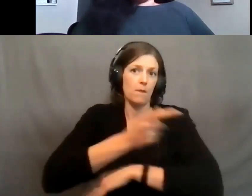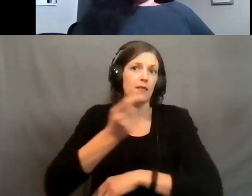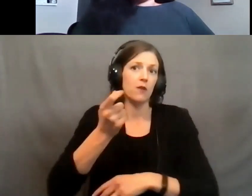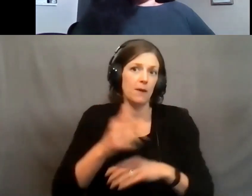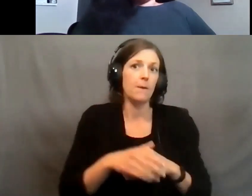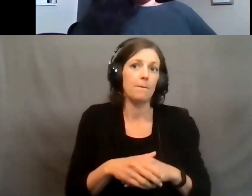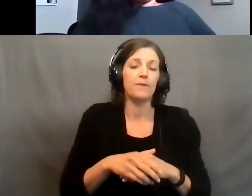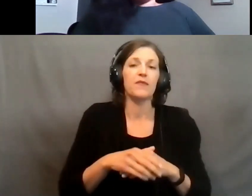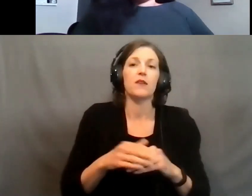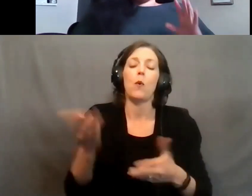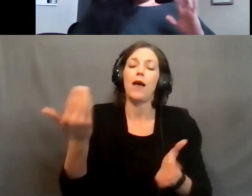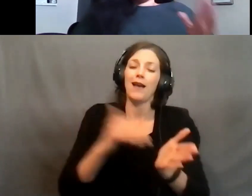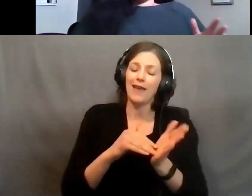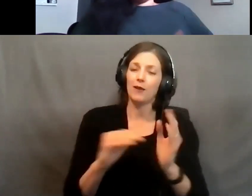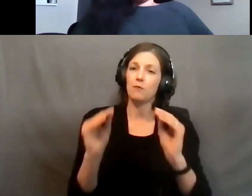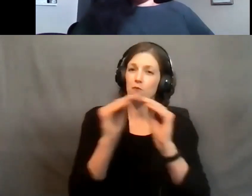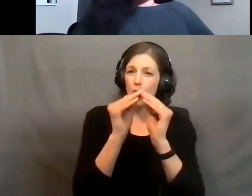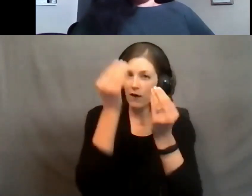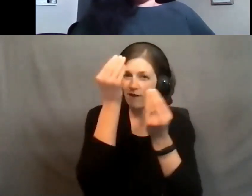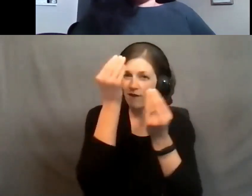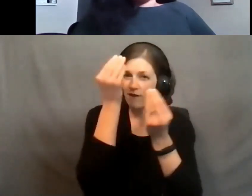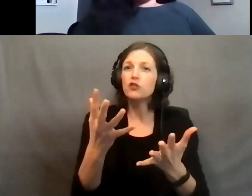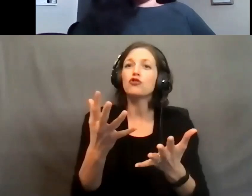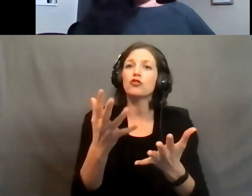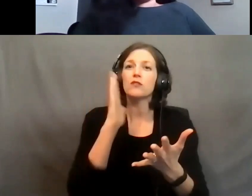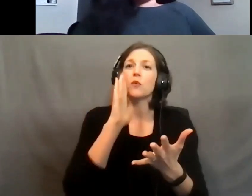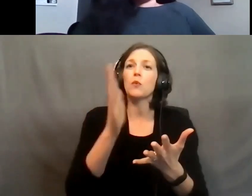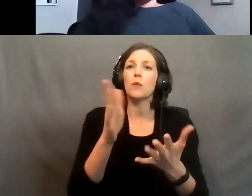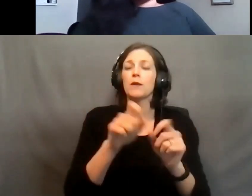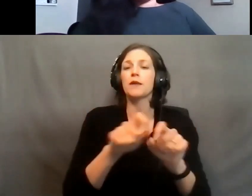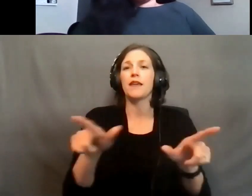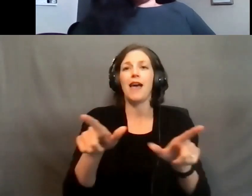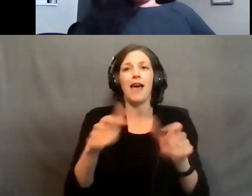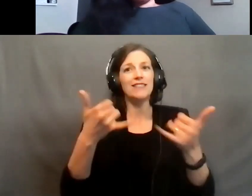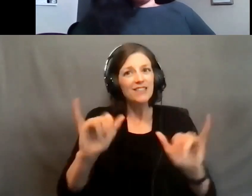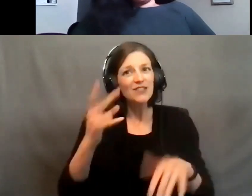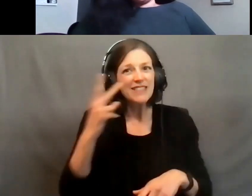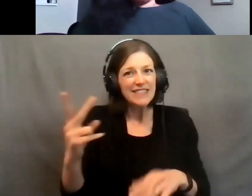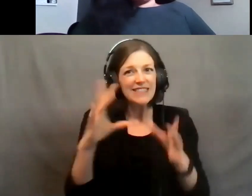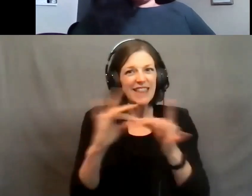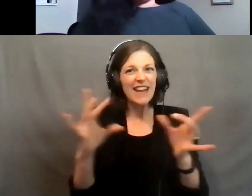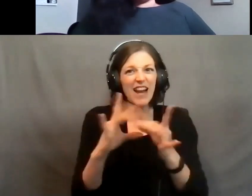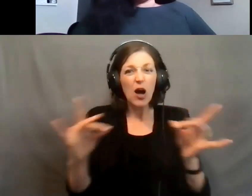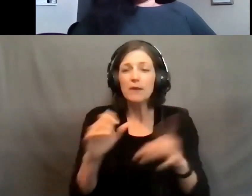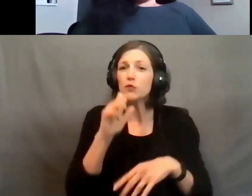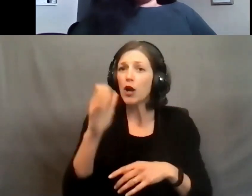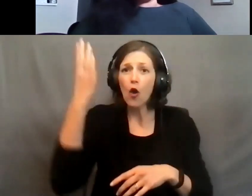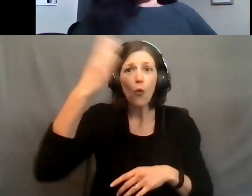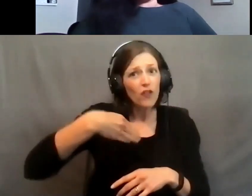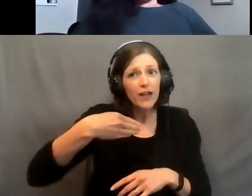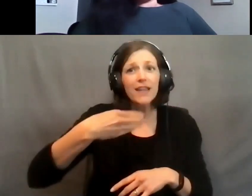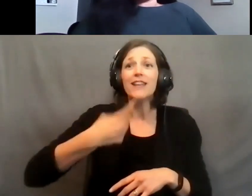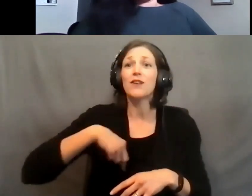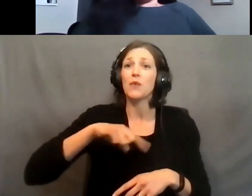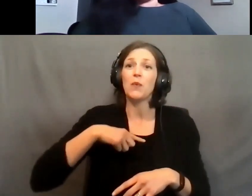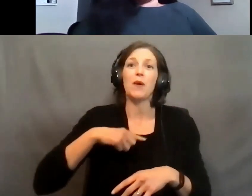details will be coming out . 13:07:02 I still see that coming into the comments. It is not something 13:07:06 , we are just 13:07:10 trying to plan the